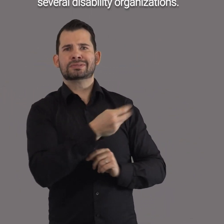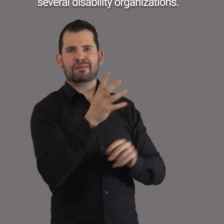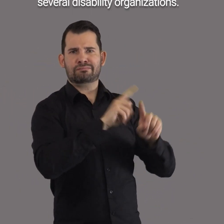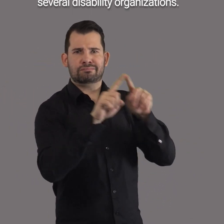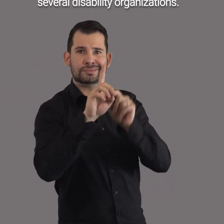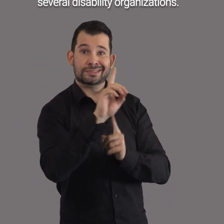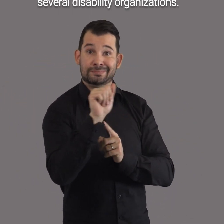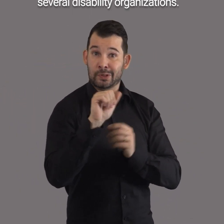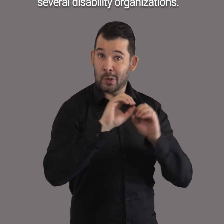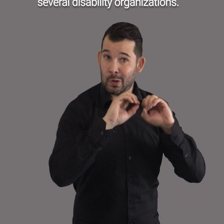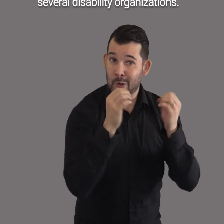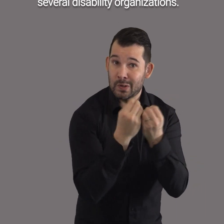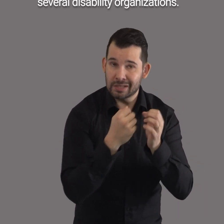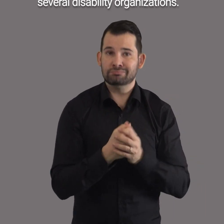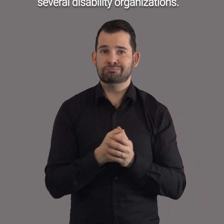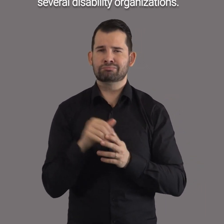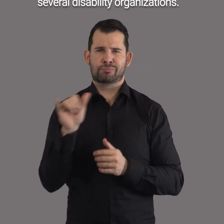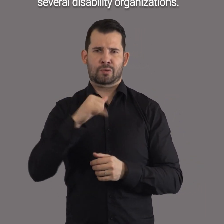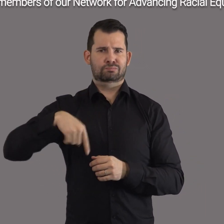several disability organizations.